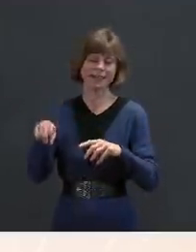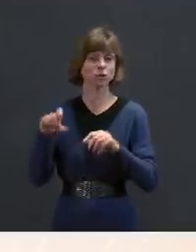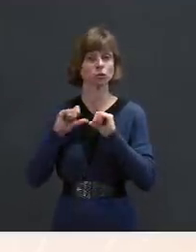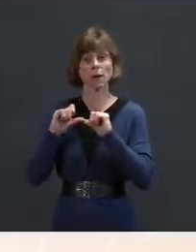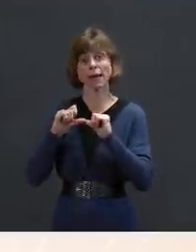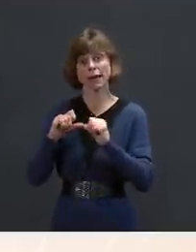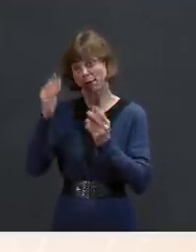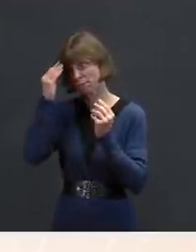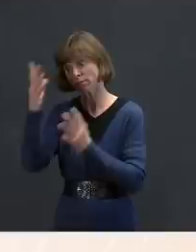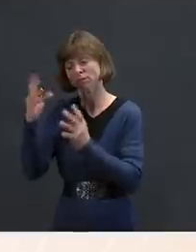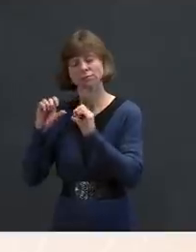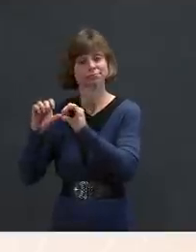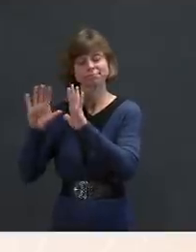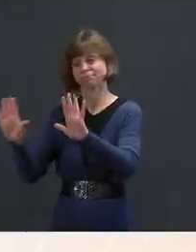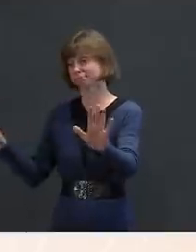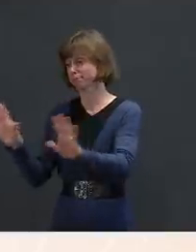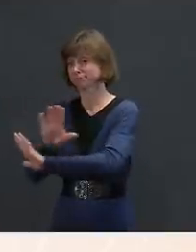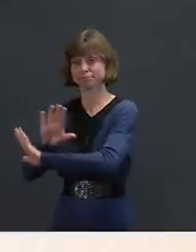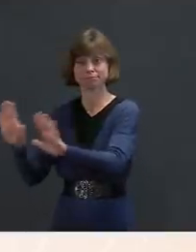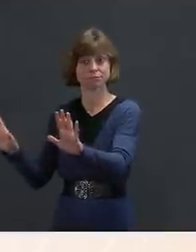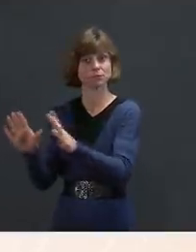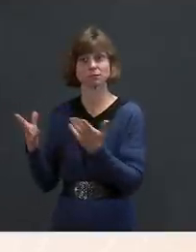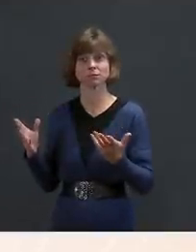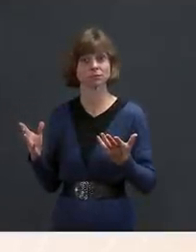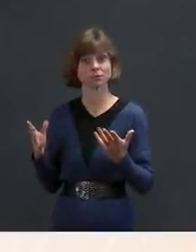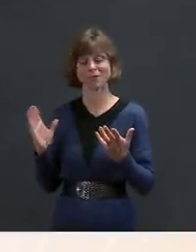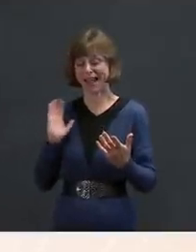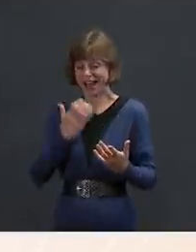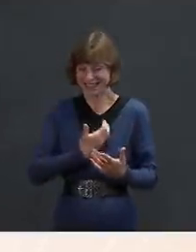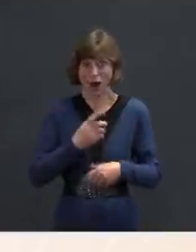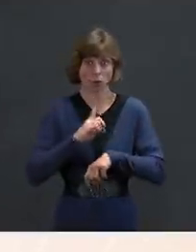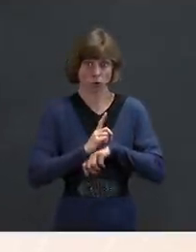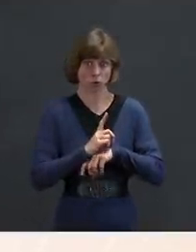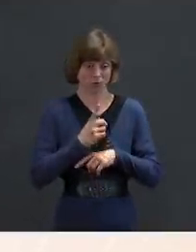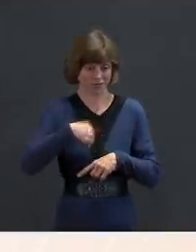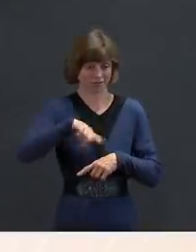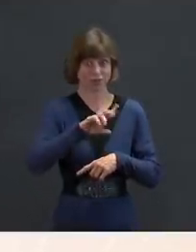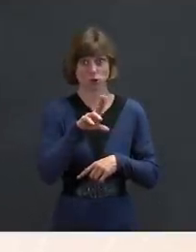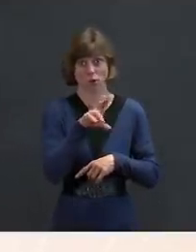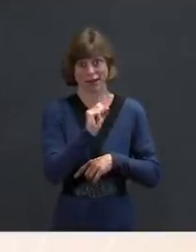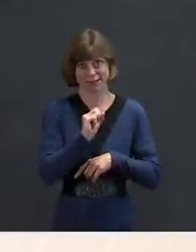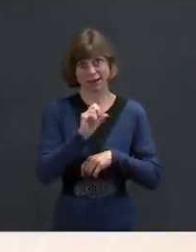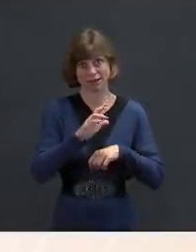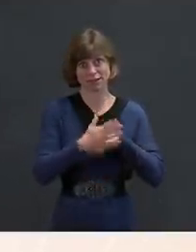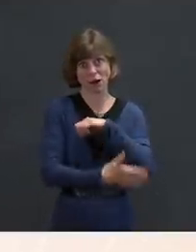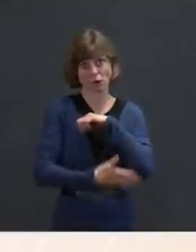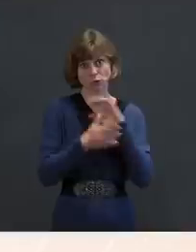It is our obligation as a nation to do so. Ms. Psaki: Kristin. The Press: Thank you, Mr. Secretary.